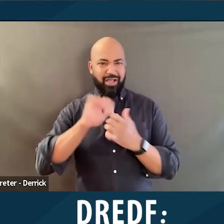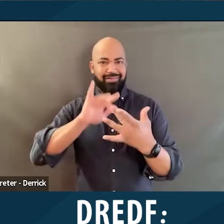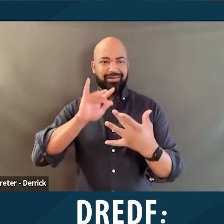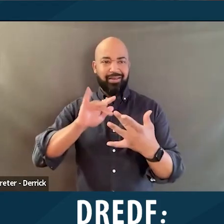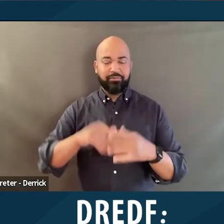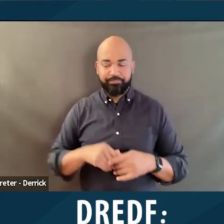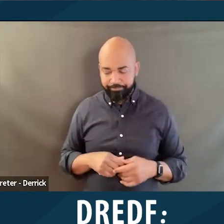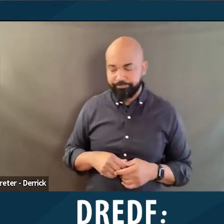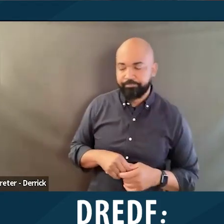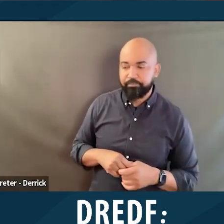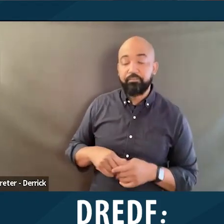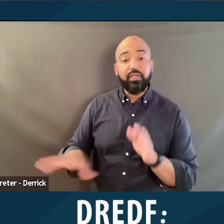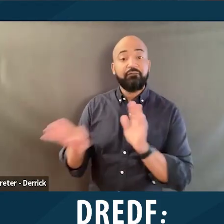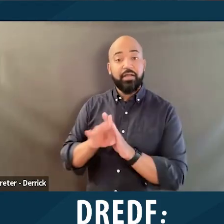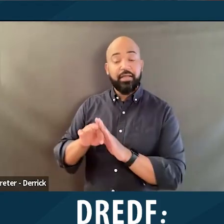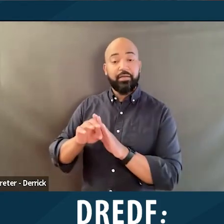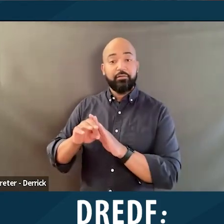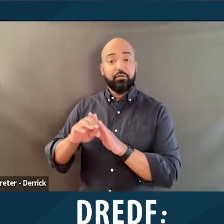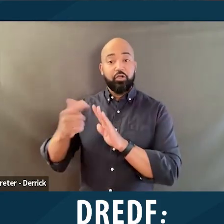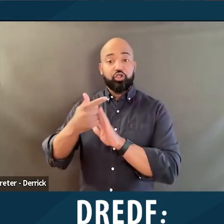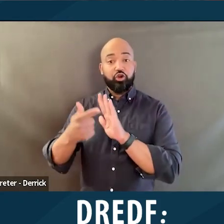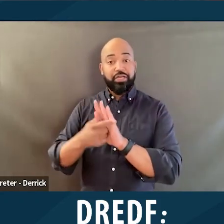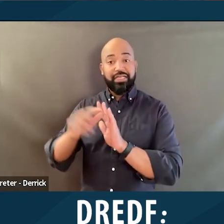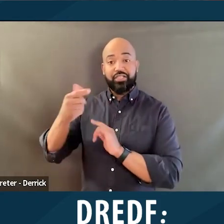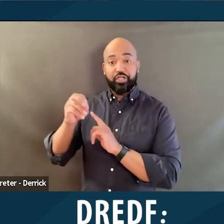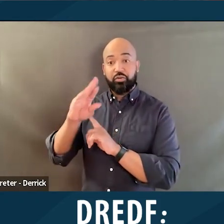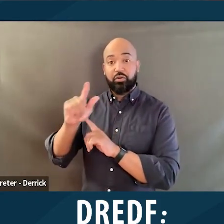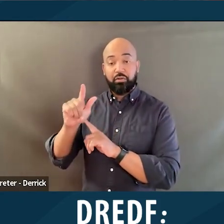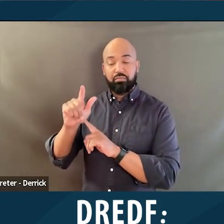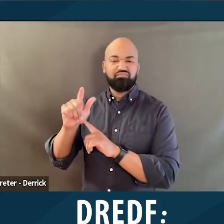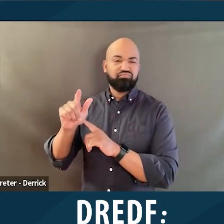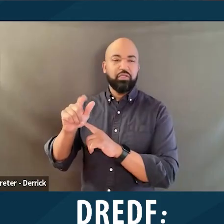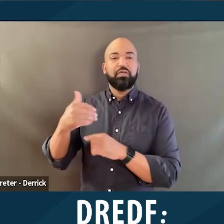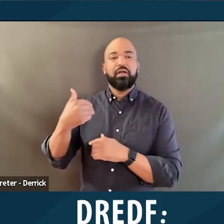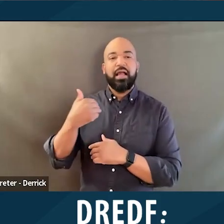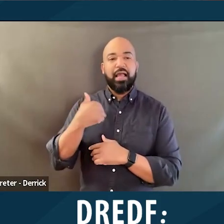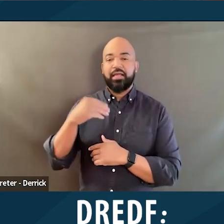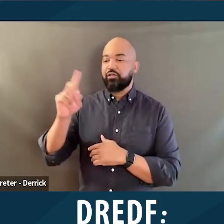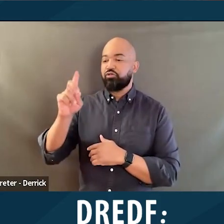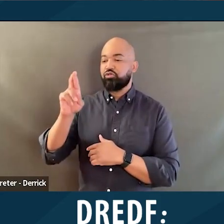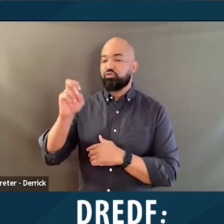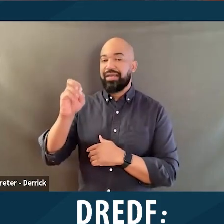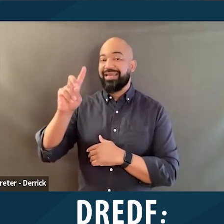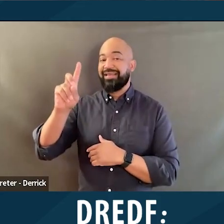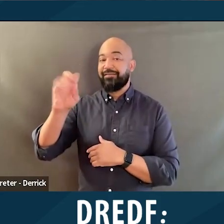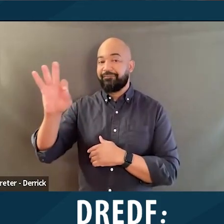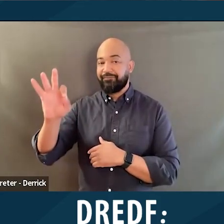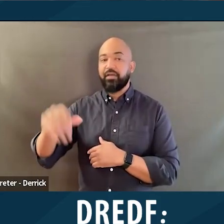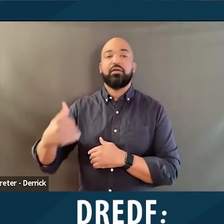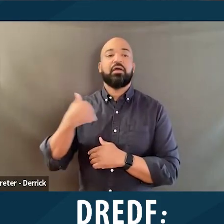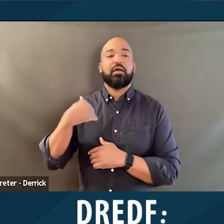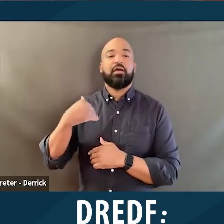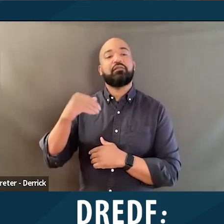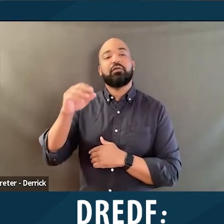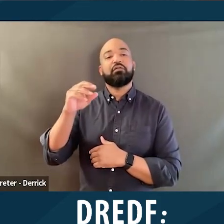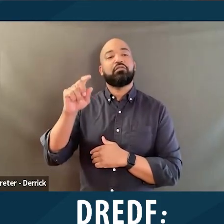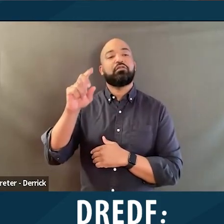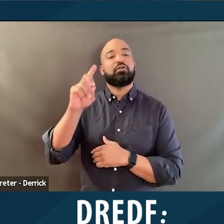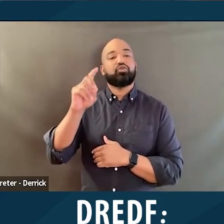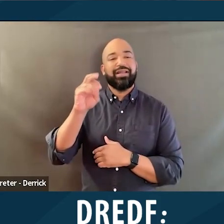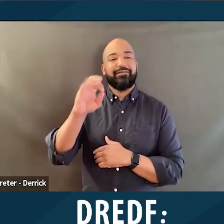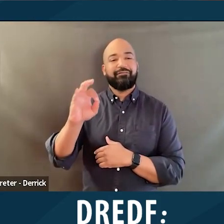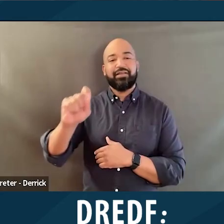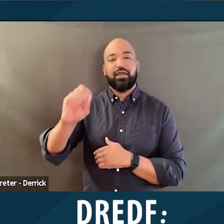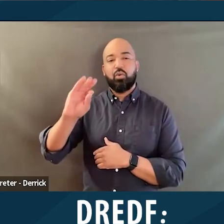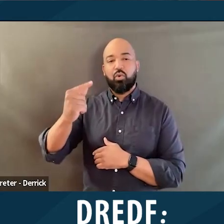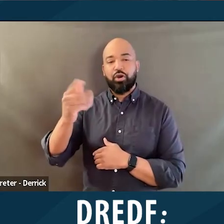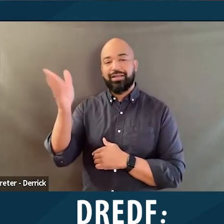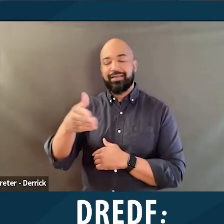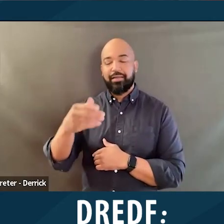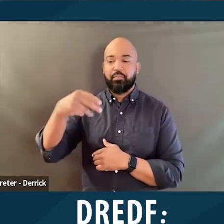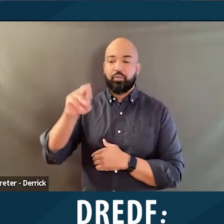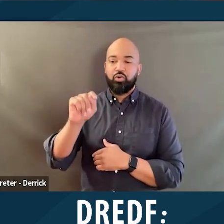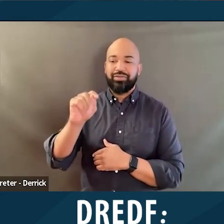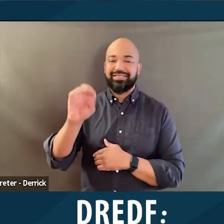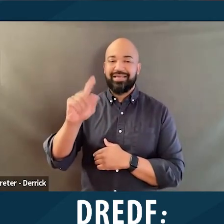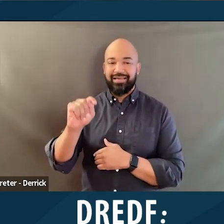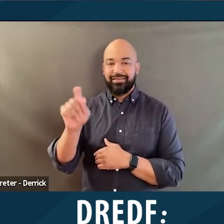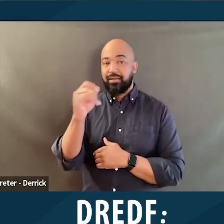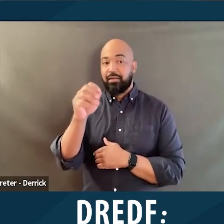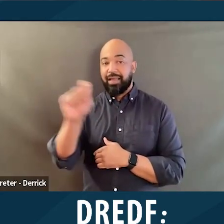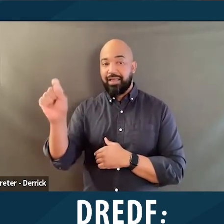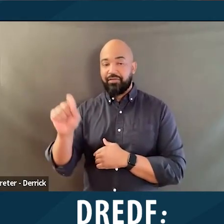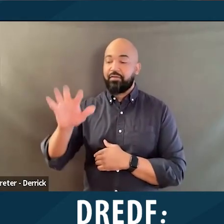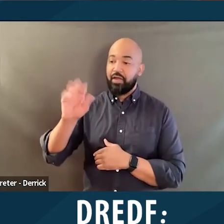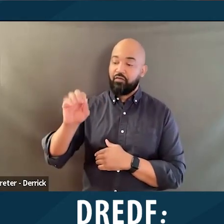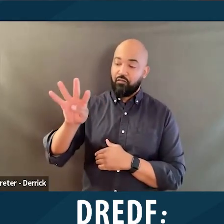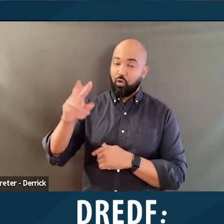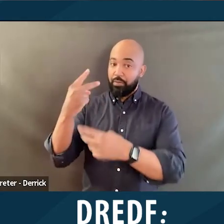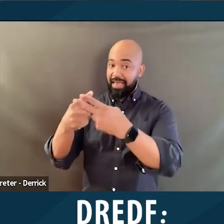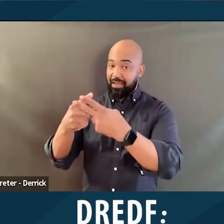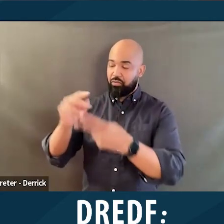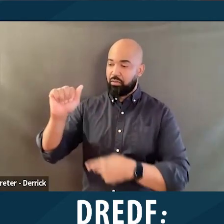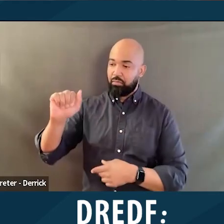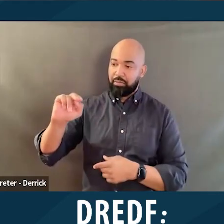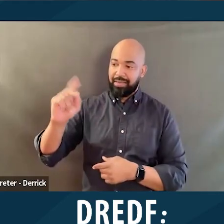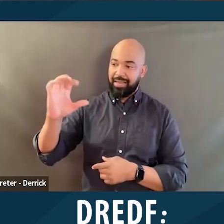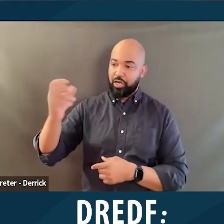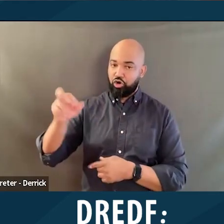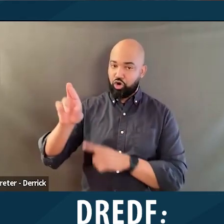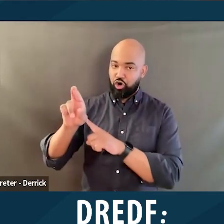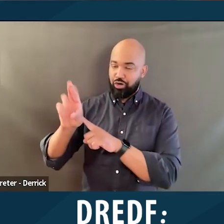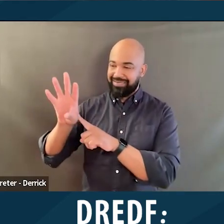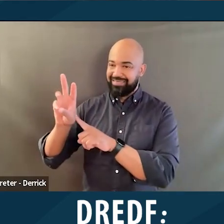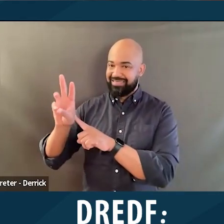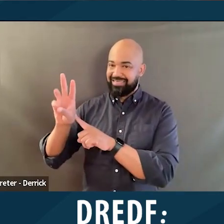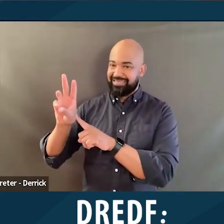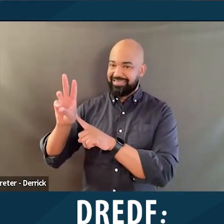General, there is a handy link right here from DREDF, it's dredf.org/protect‑504#anchor6.